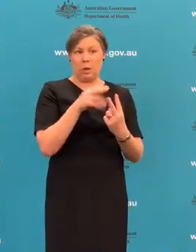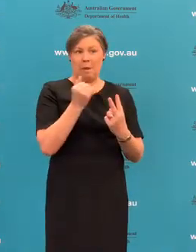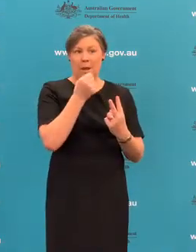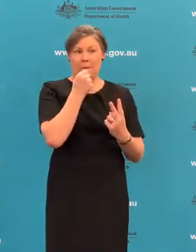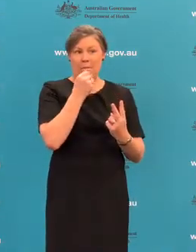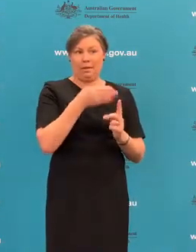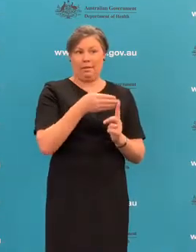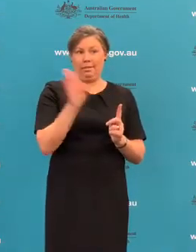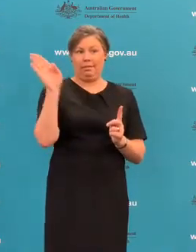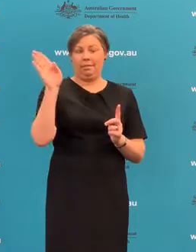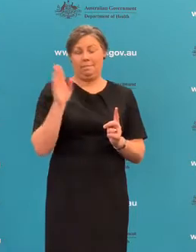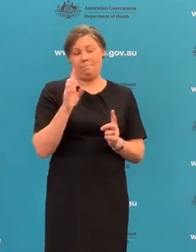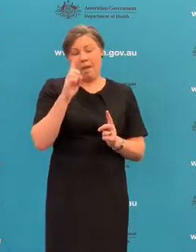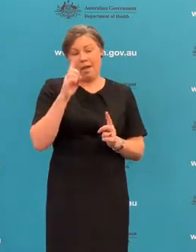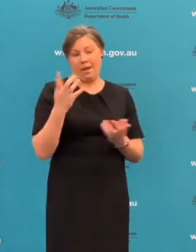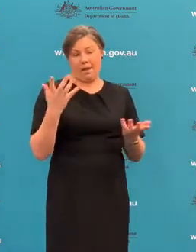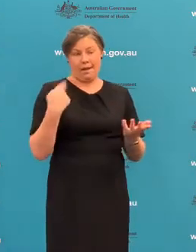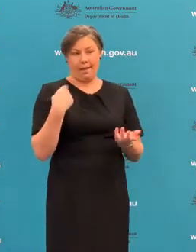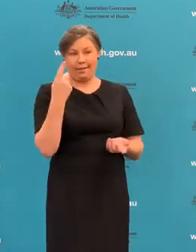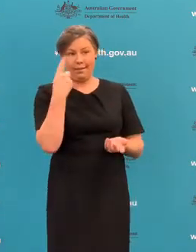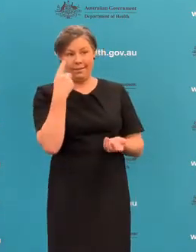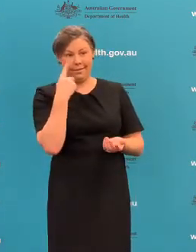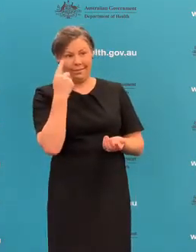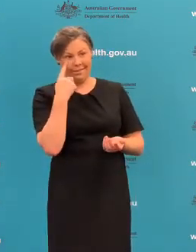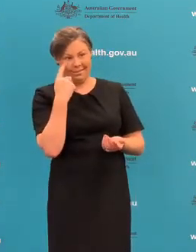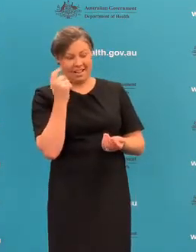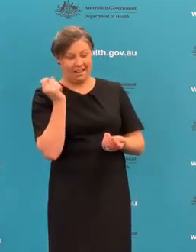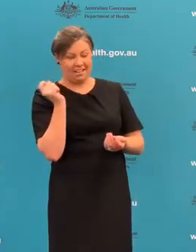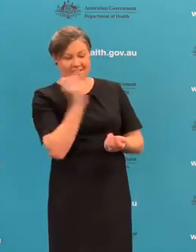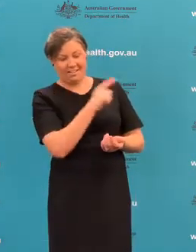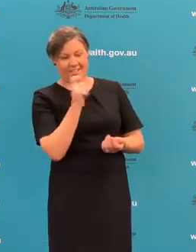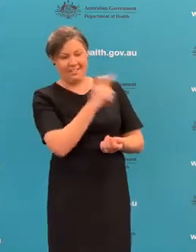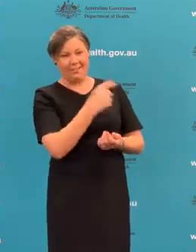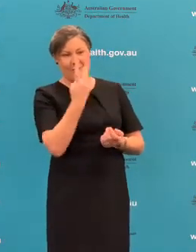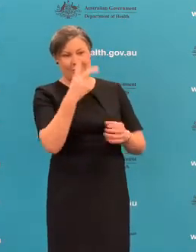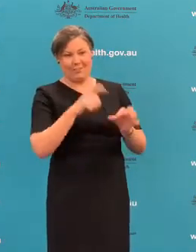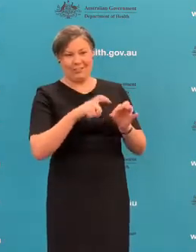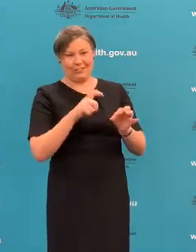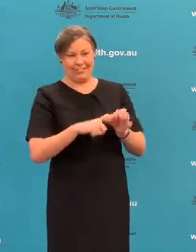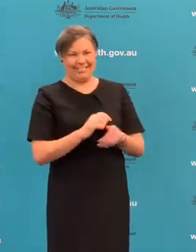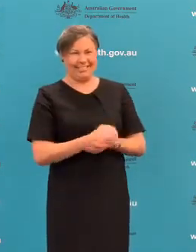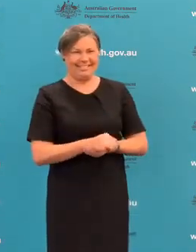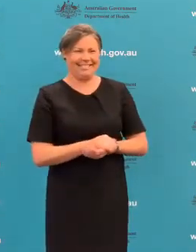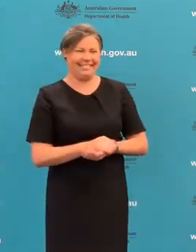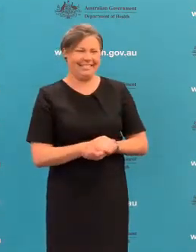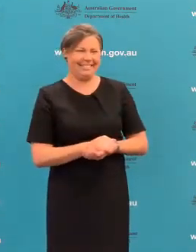another chance so I apologise for throwing both of them at the same time. Okay do you want to ask one of the time Matt?